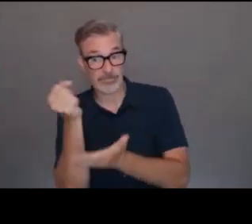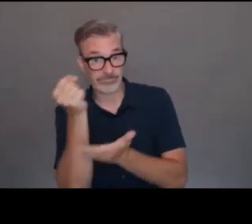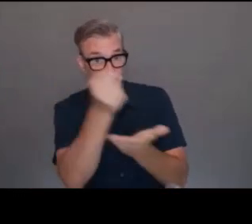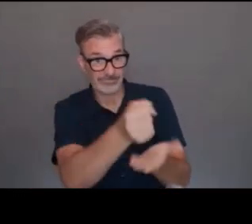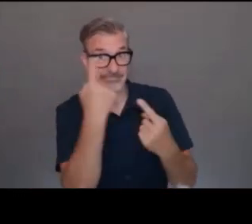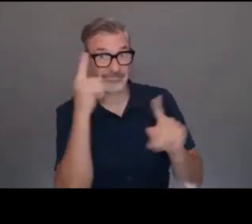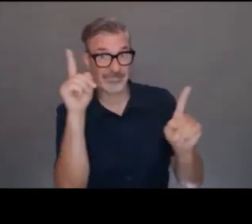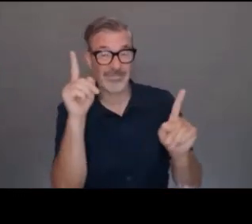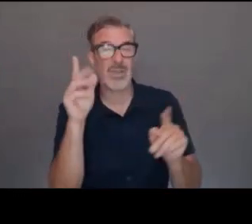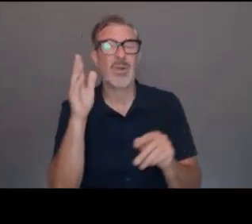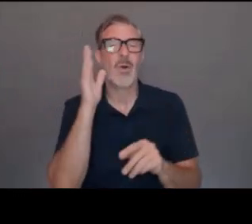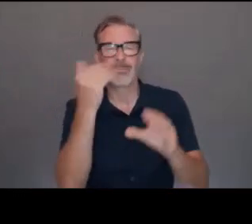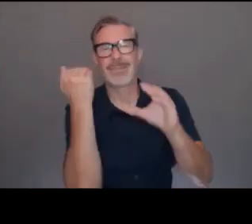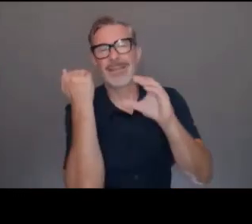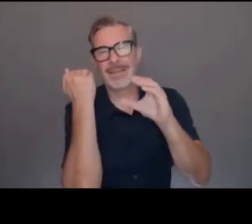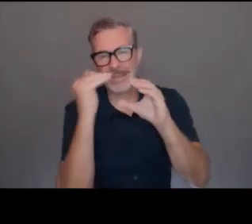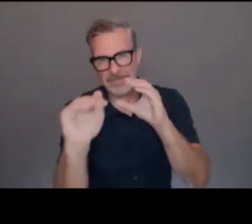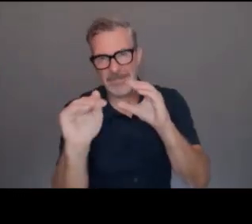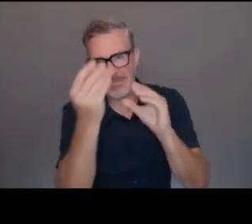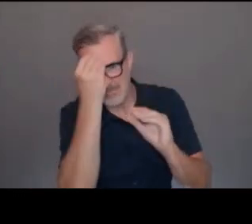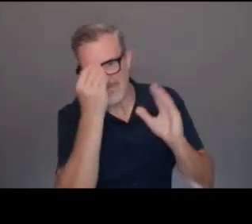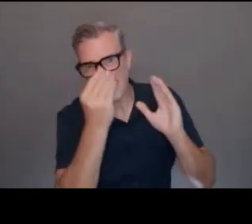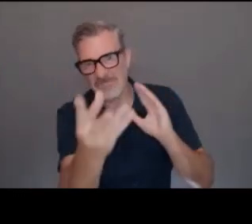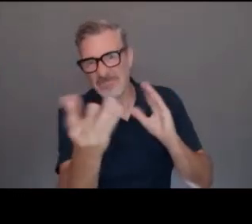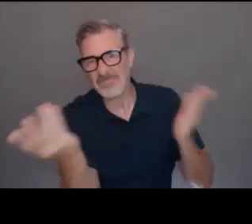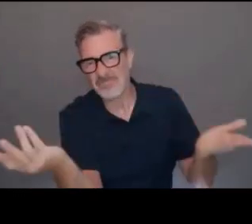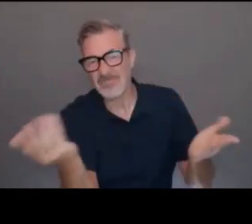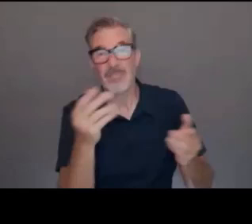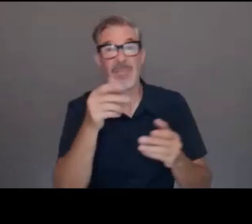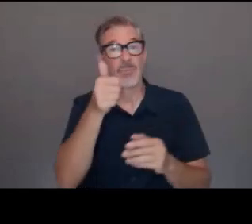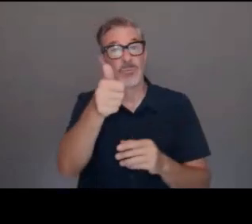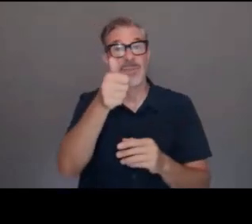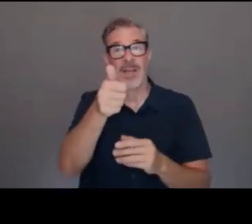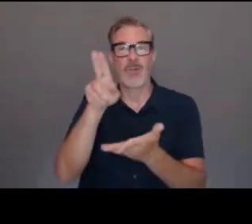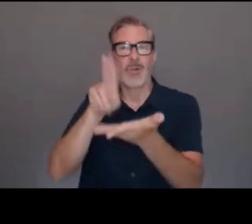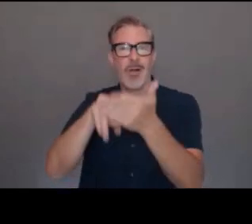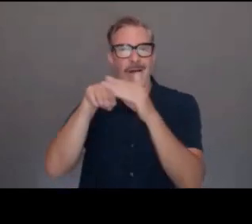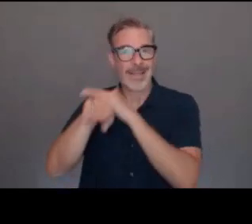email and will then log into the portal and complete the necessary various steps